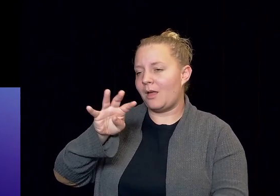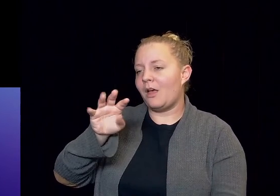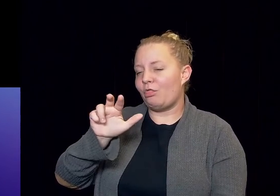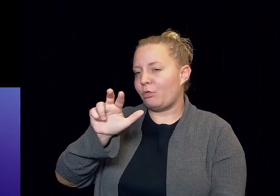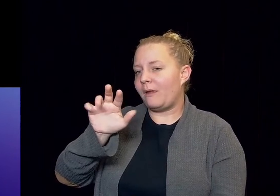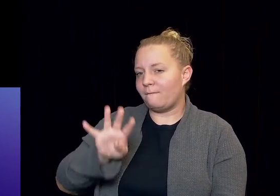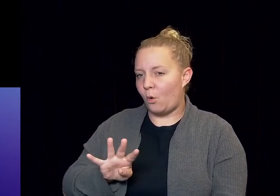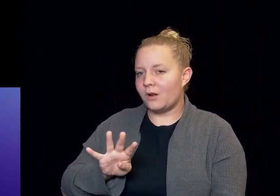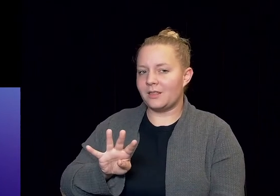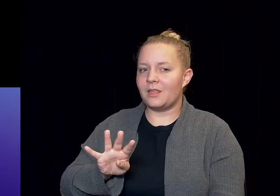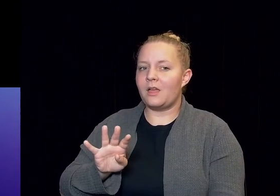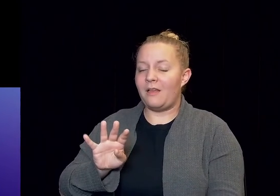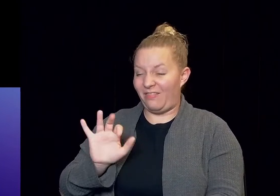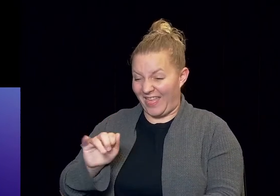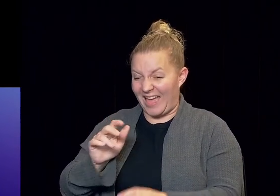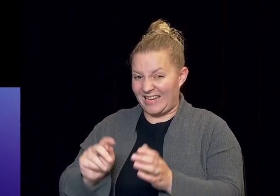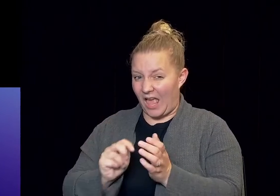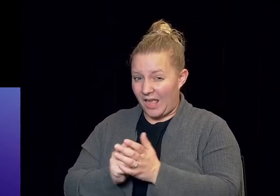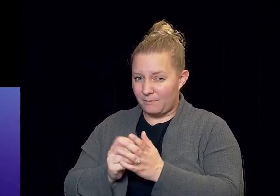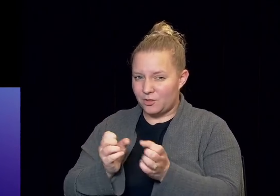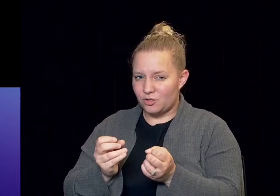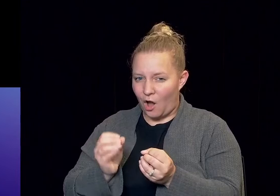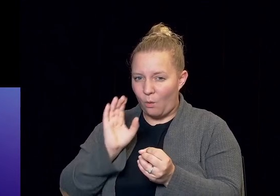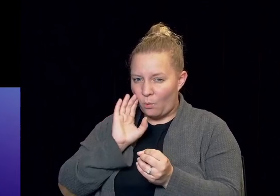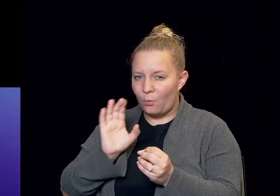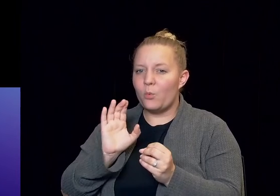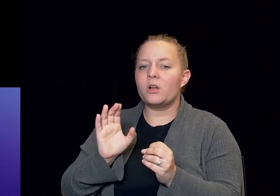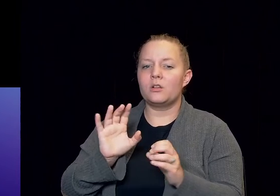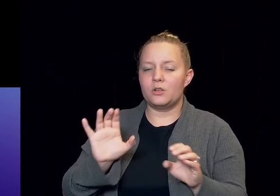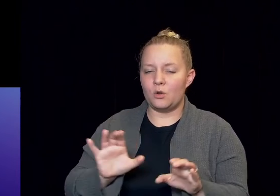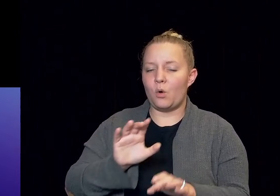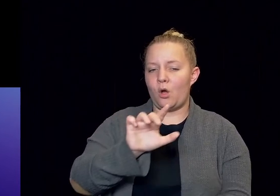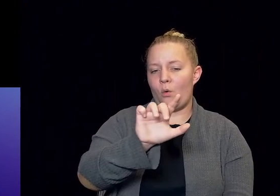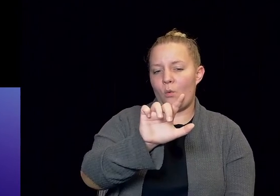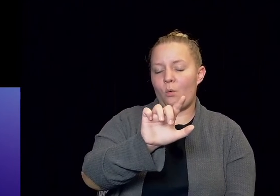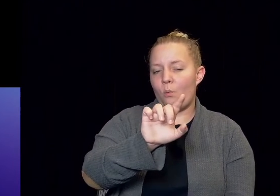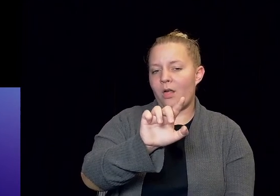these two things together. So, 1/3 times a 3/4 because they want him to spend